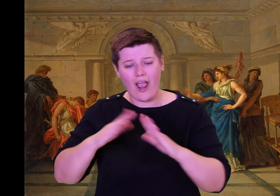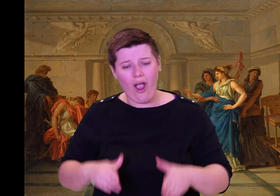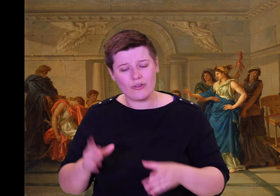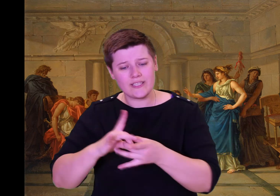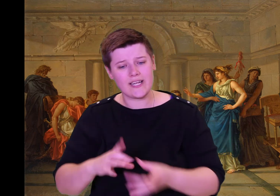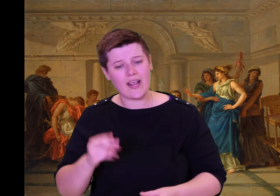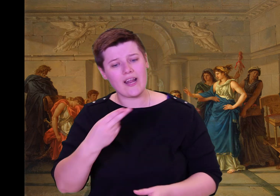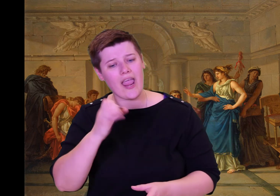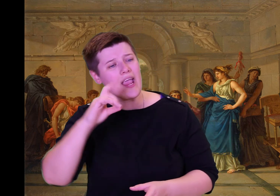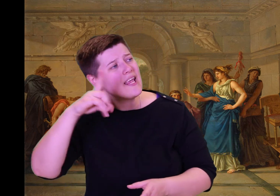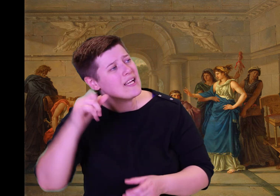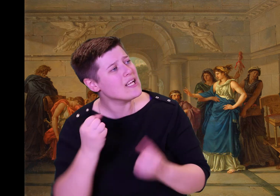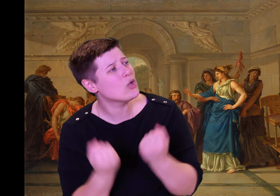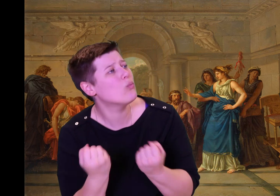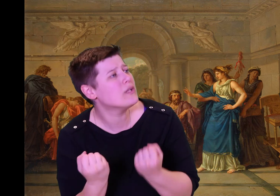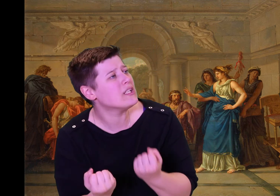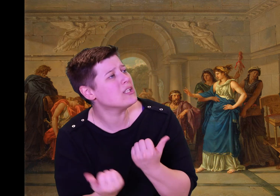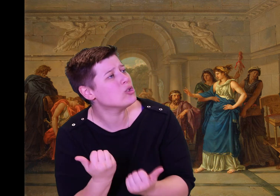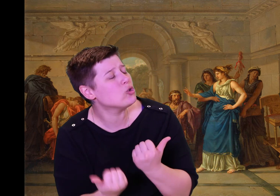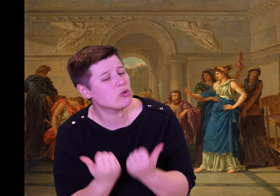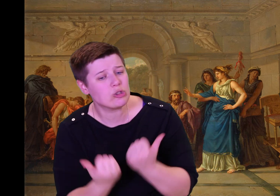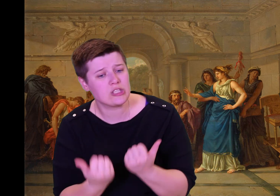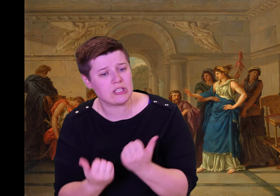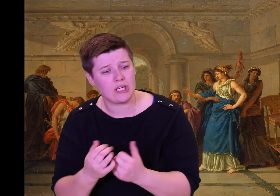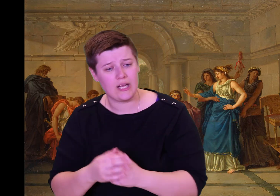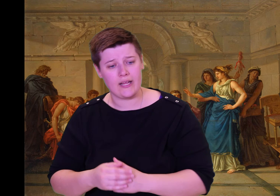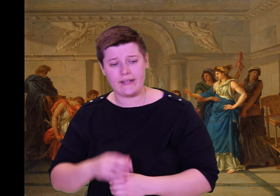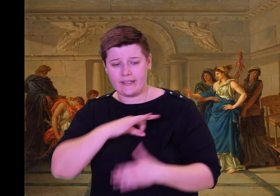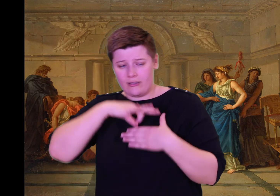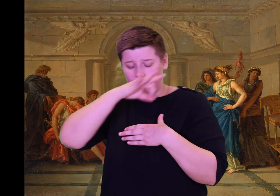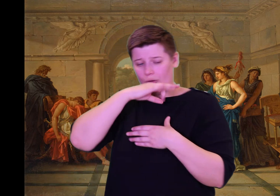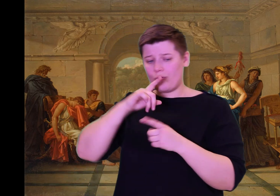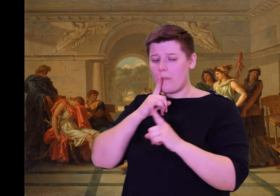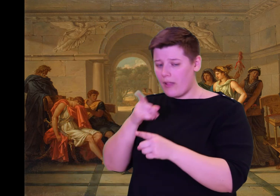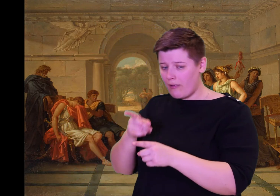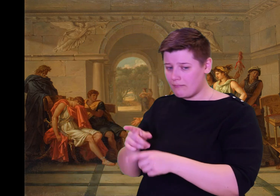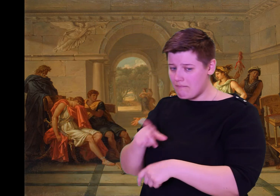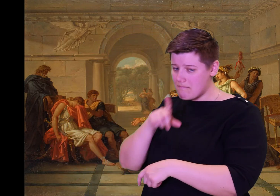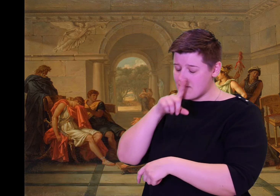The suitors got on board and sailed across the water, set on murdering the